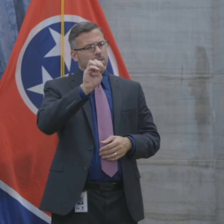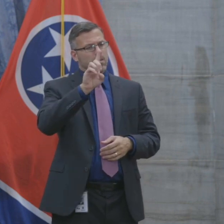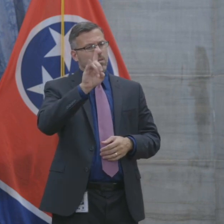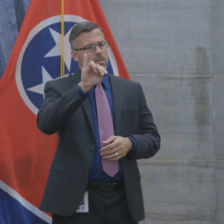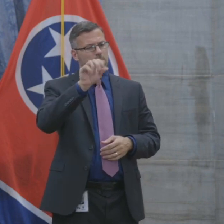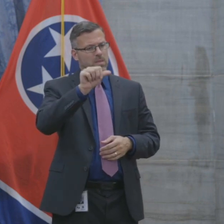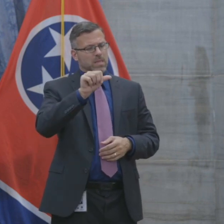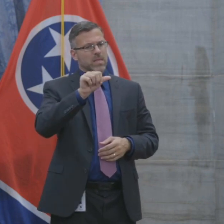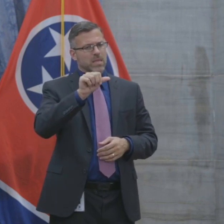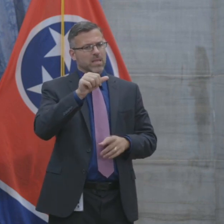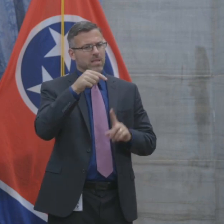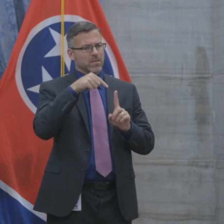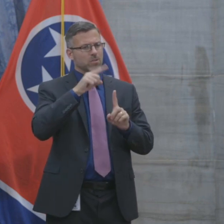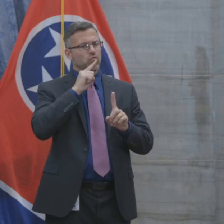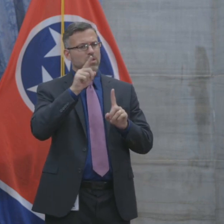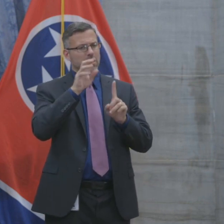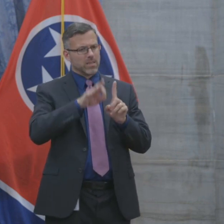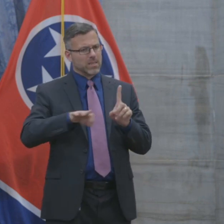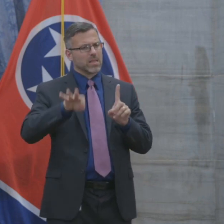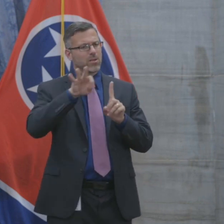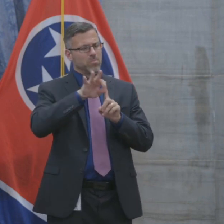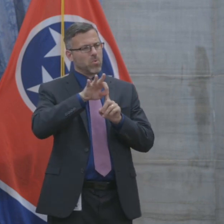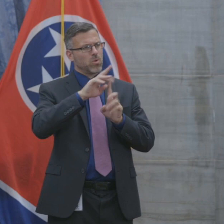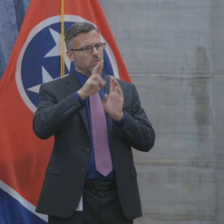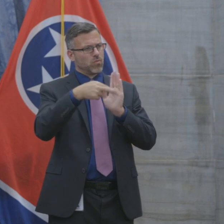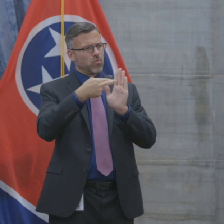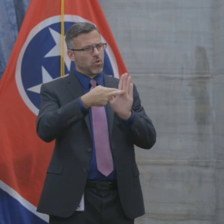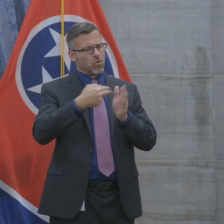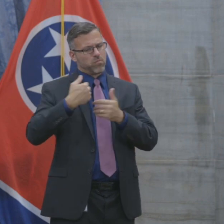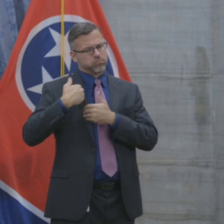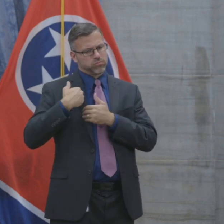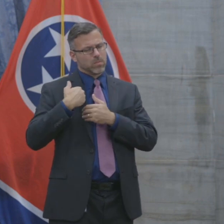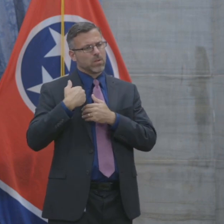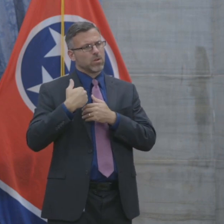the administration apparently decided not to let the media in.